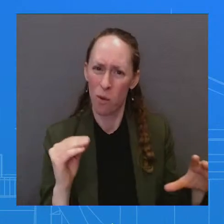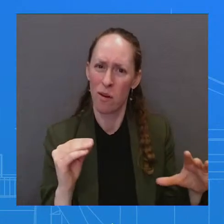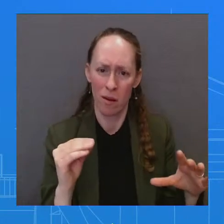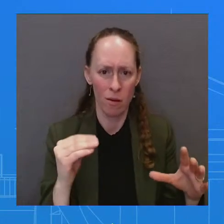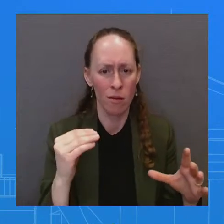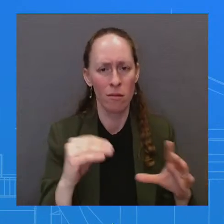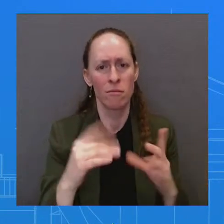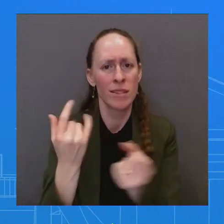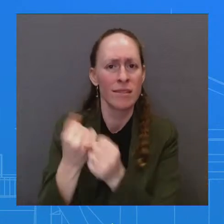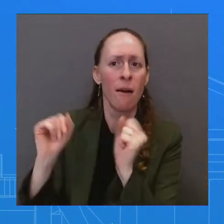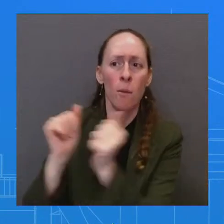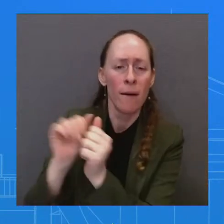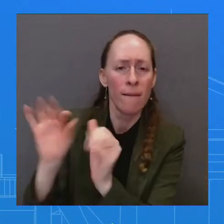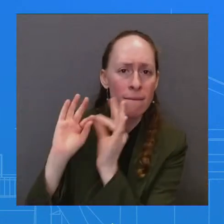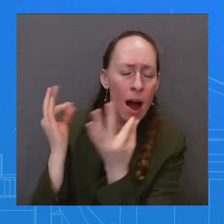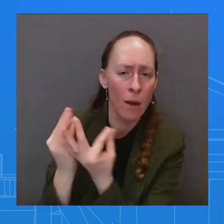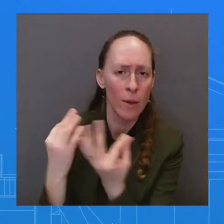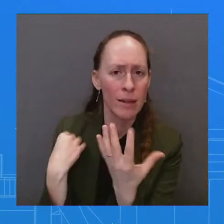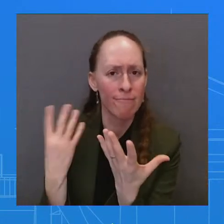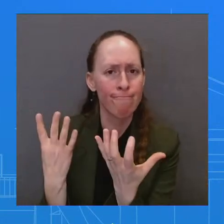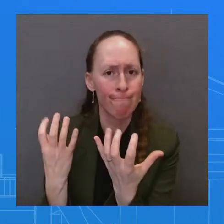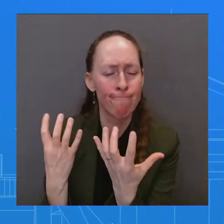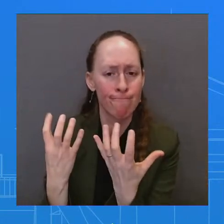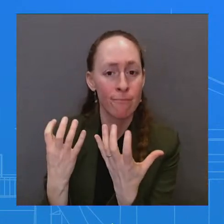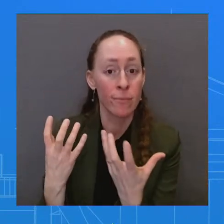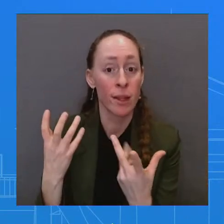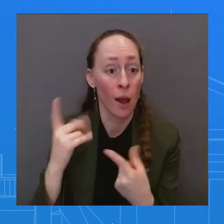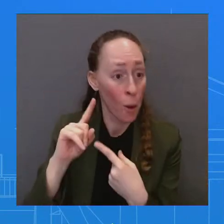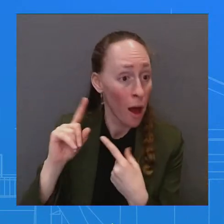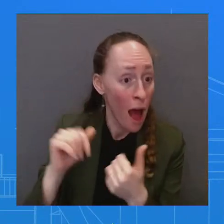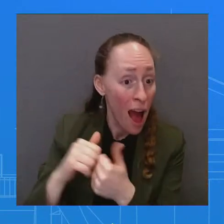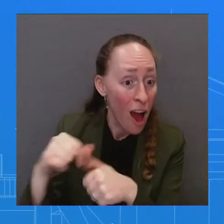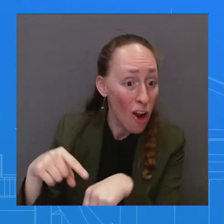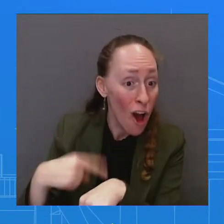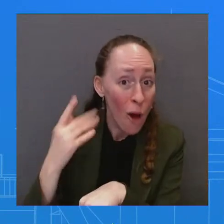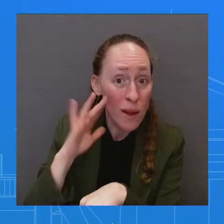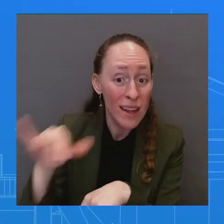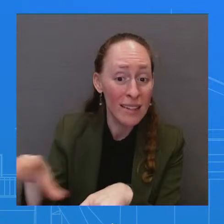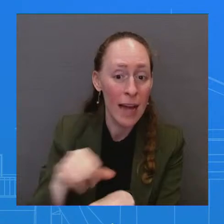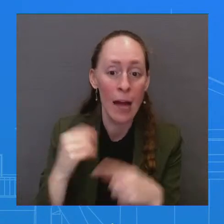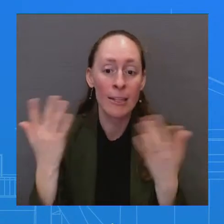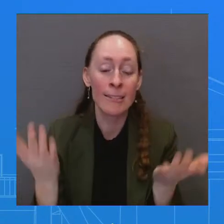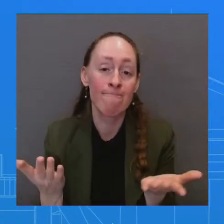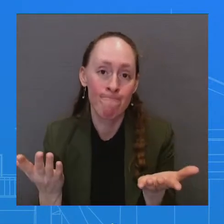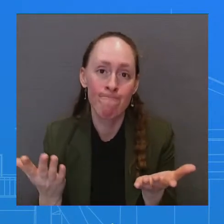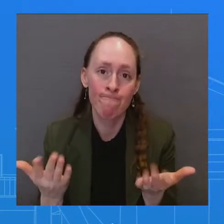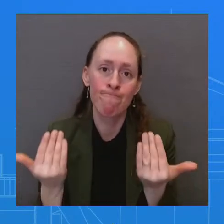The Press: Thank you. Just to follow up on the question about a Milei visit in Washington.